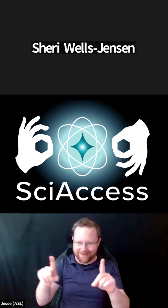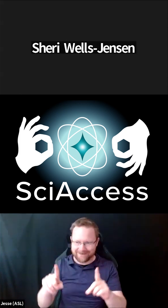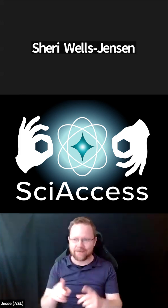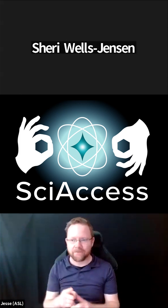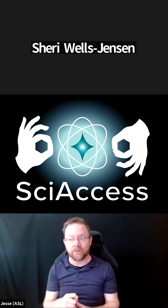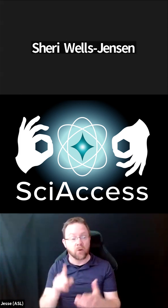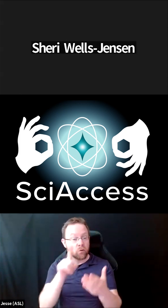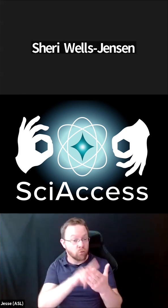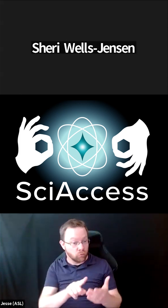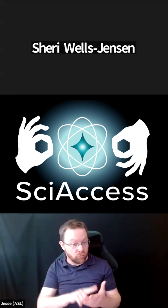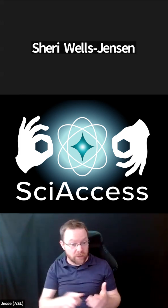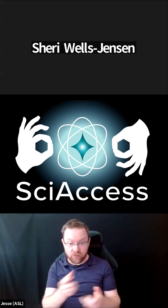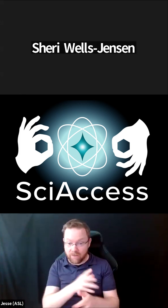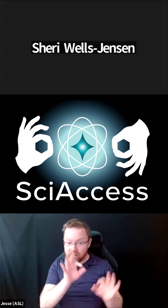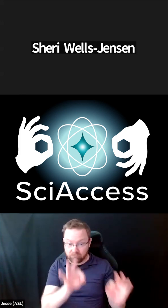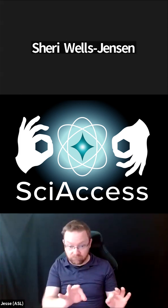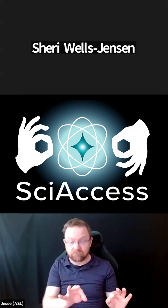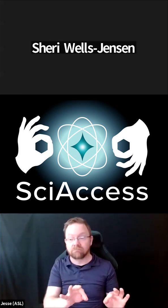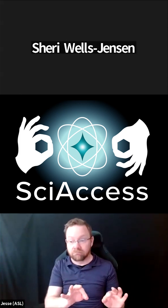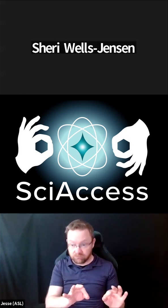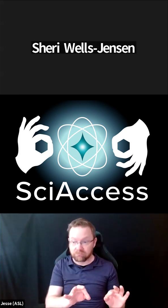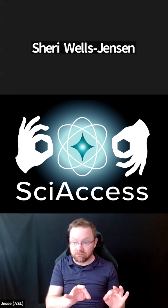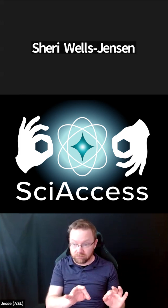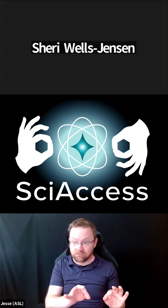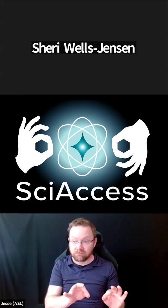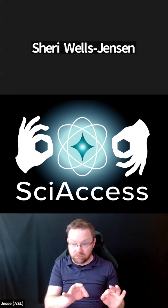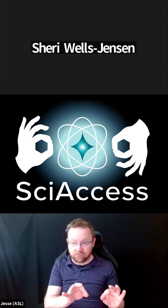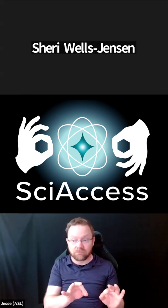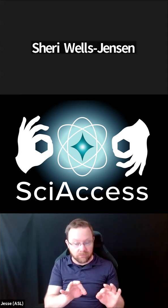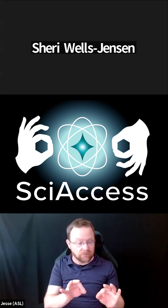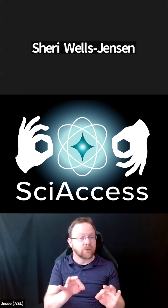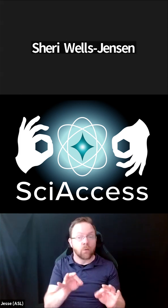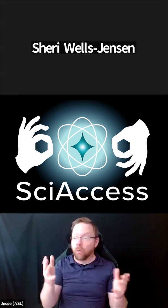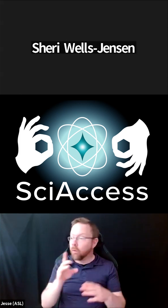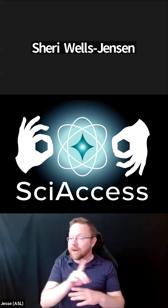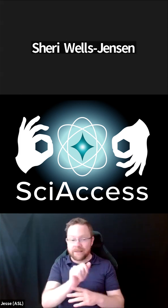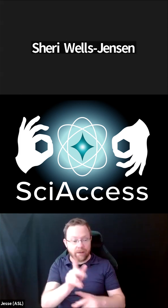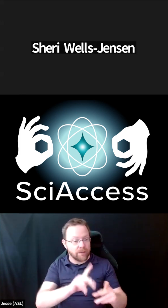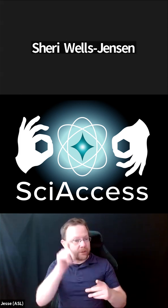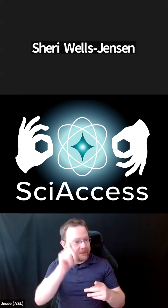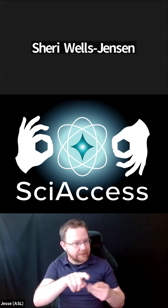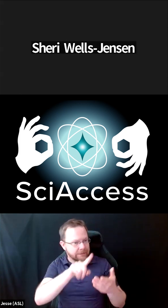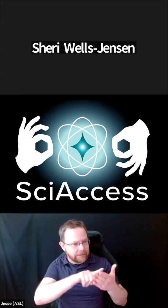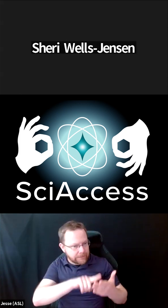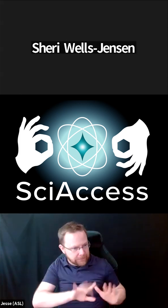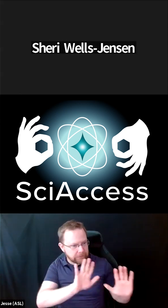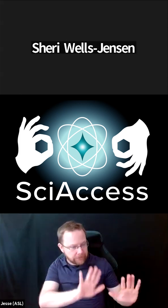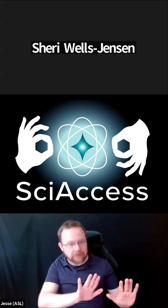people need on these missions and make sure that they can be full and equal trusted crewmembers, we are not